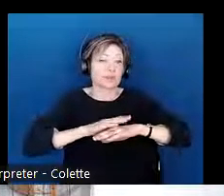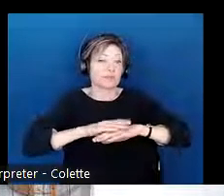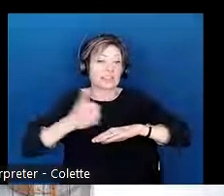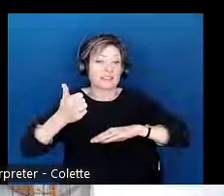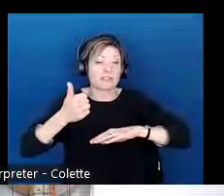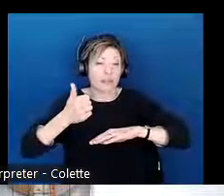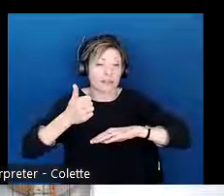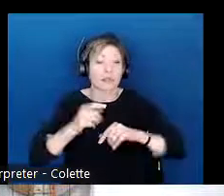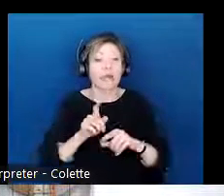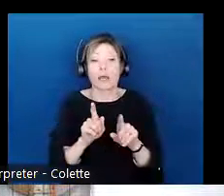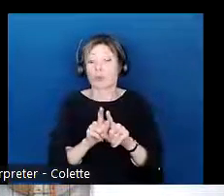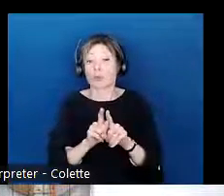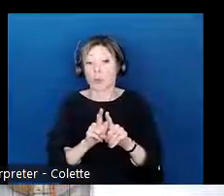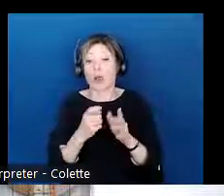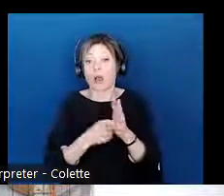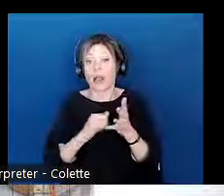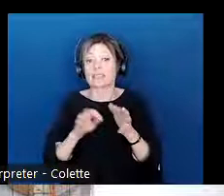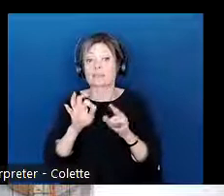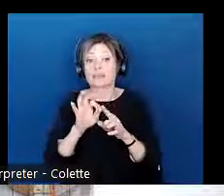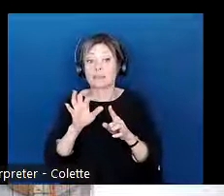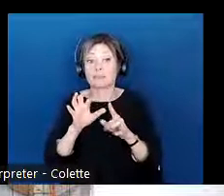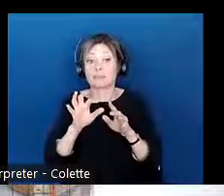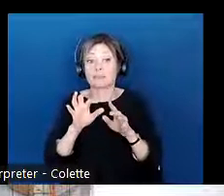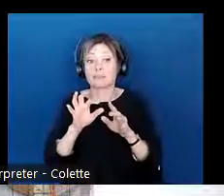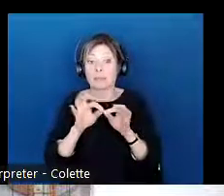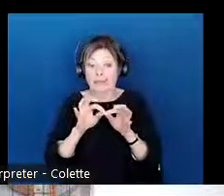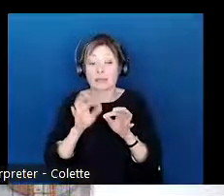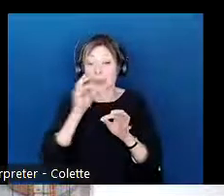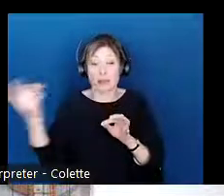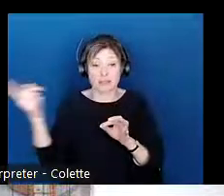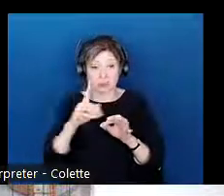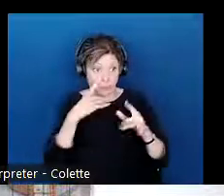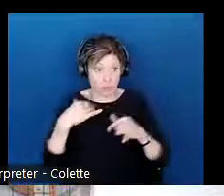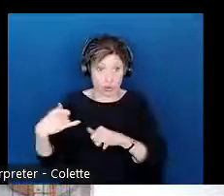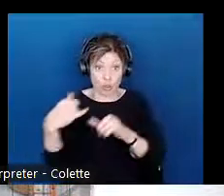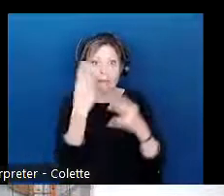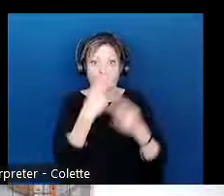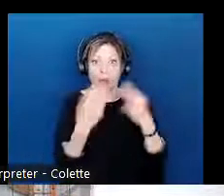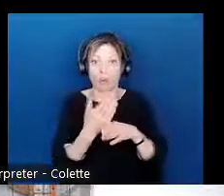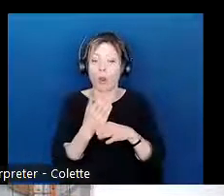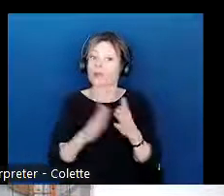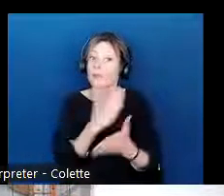them checked out as well by RSPB as well just to ensure that we're we're not causing any hazard